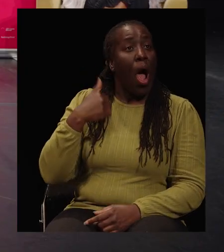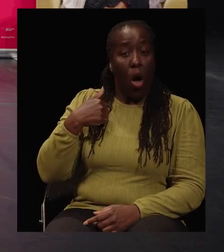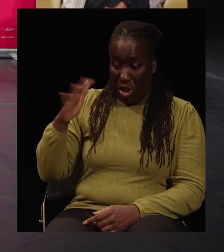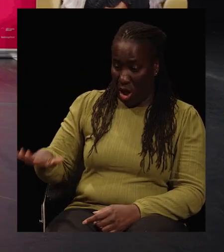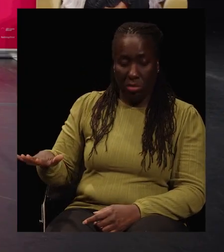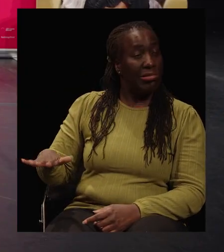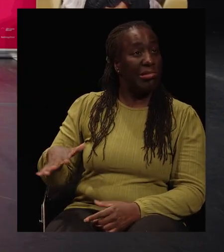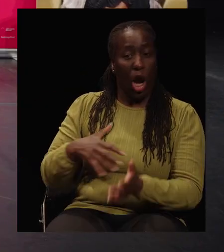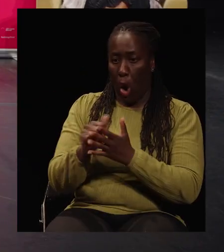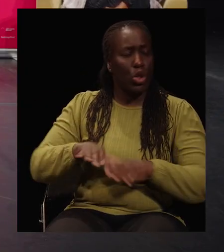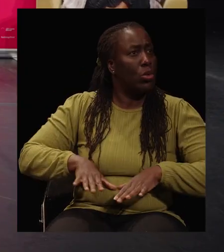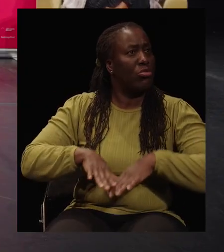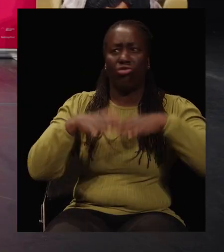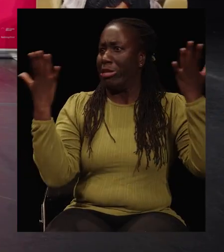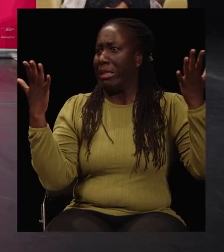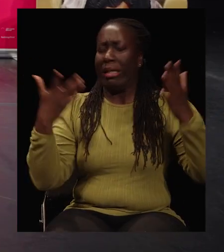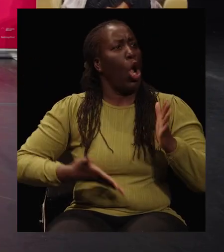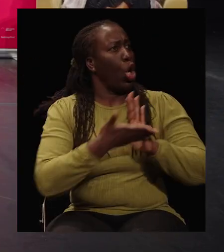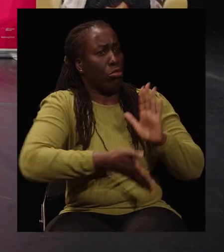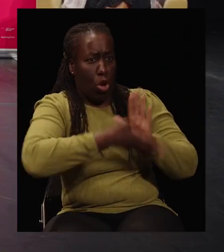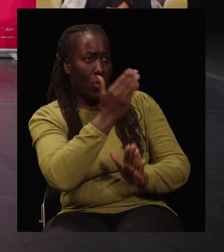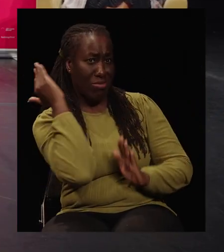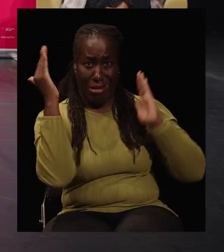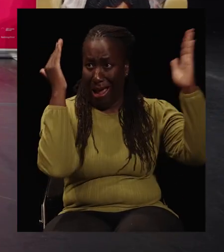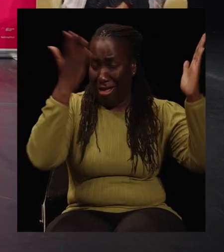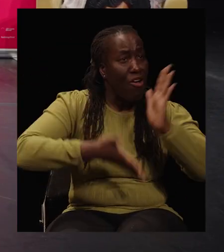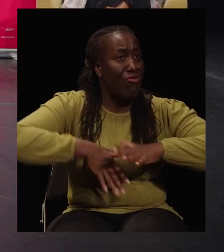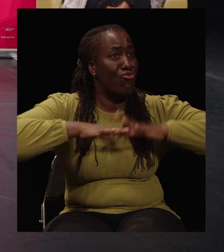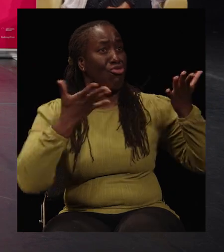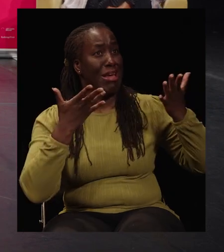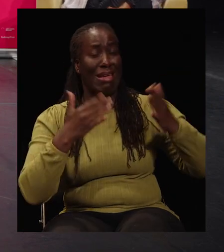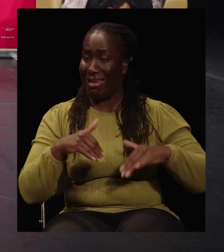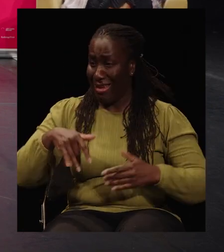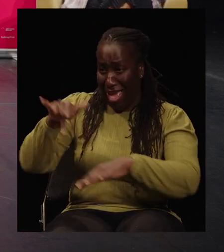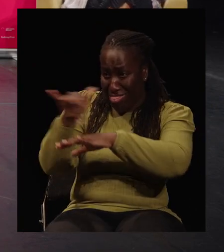Like going to galleries was free. You could go to the theatre a lot cheaper than you can now.